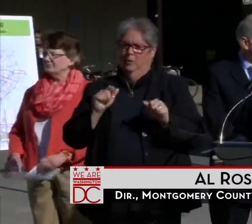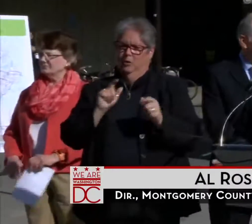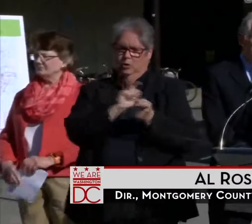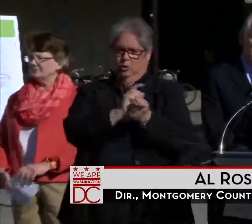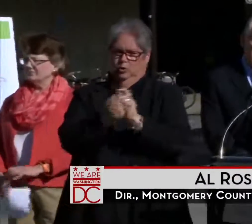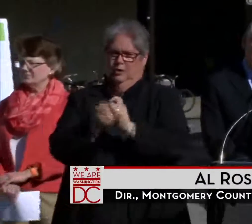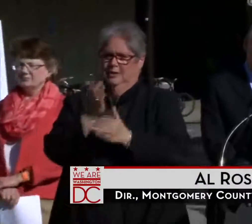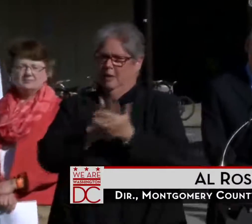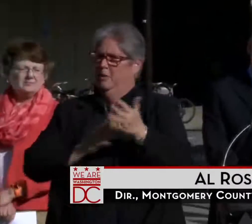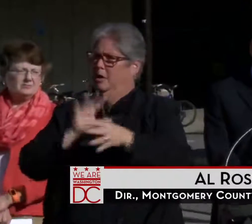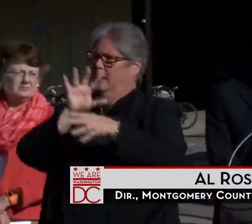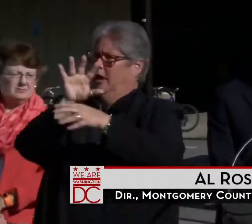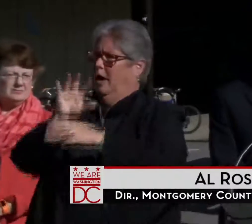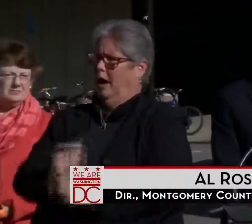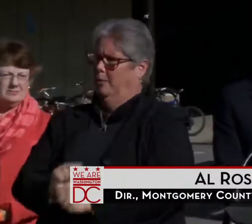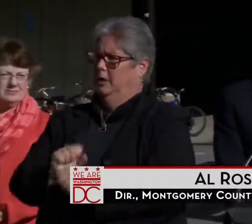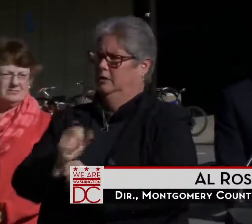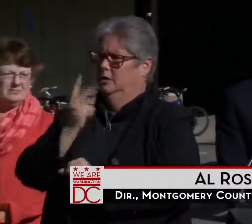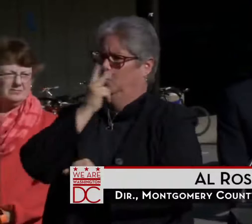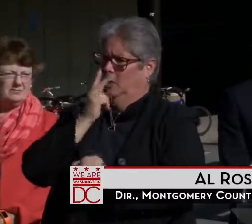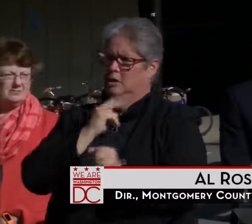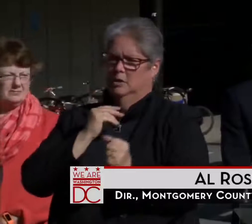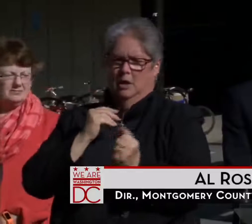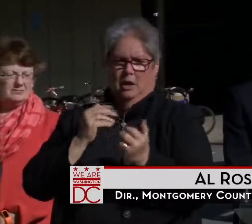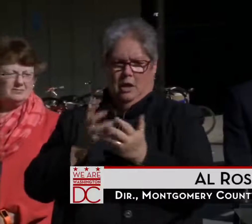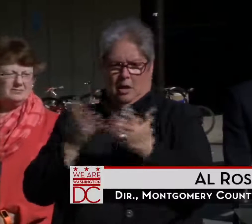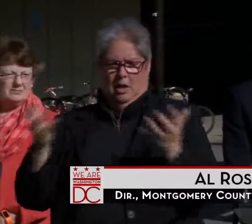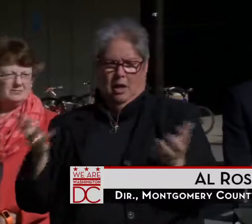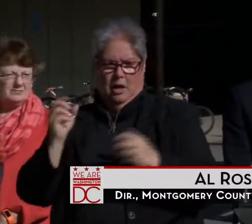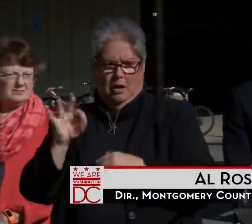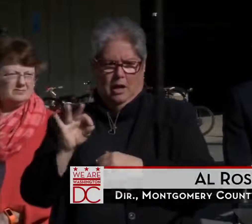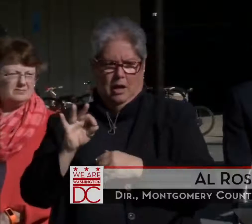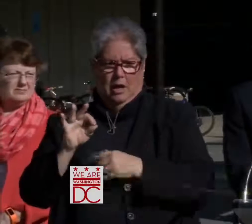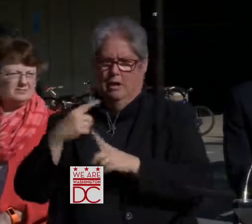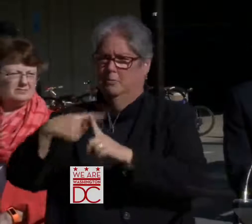SOME OF THE HABITS WE SEE QUITE A BIT OF POSITIVE RESULTS FROM